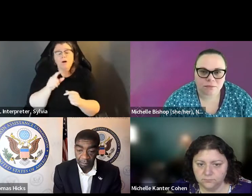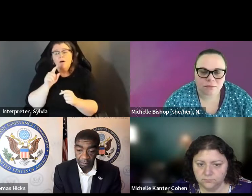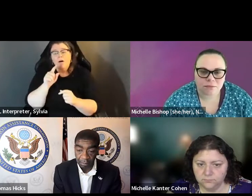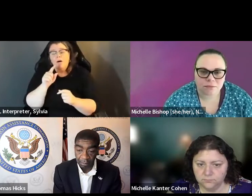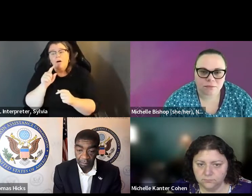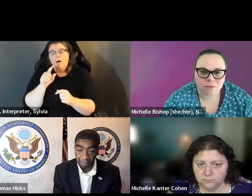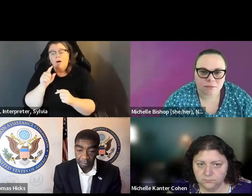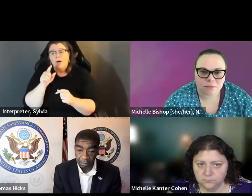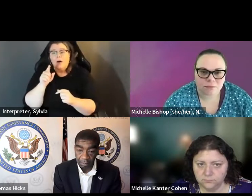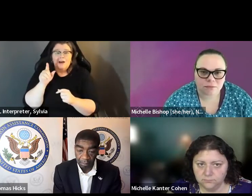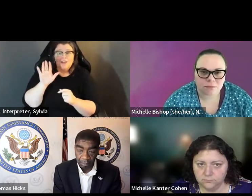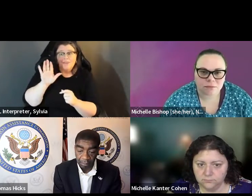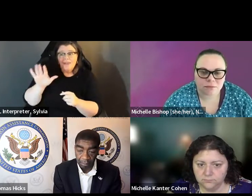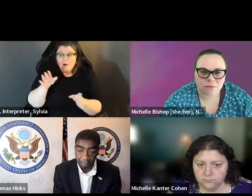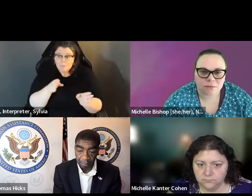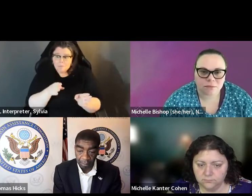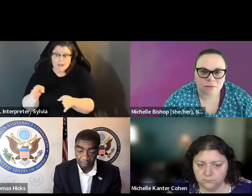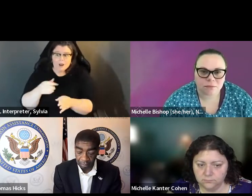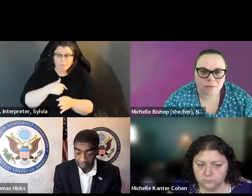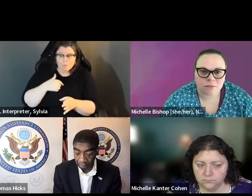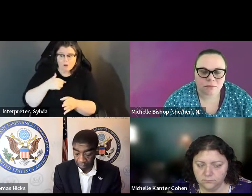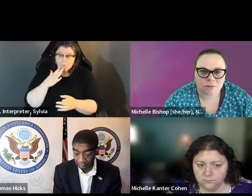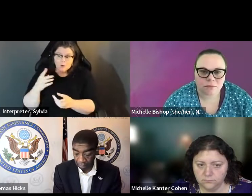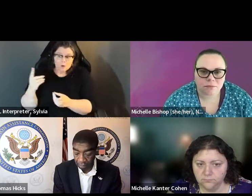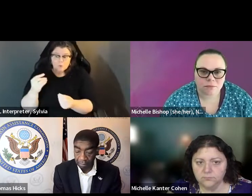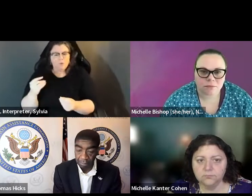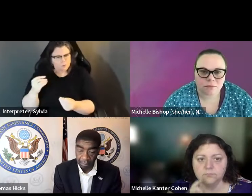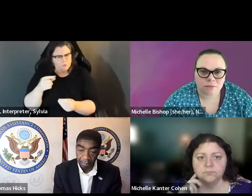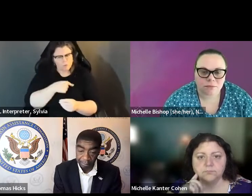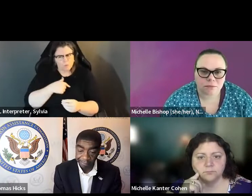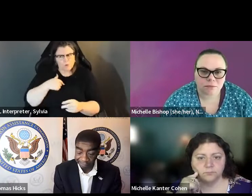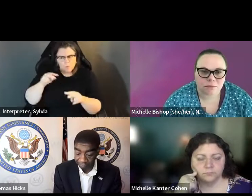names, when we have spoken to county election officials, they aren't really planning to do what they need to do, I'm So when we spoken to county election officials, they aren't really planning to do what they need to do I'll just be frank.